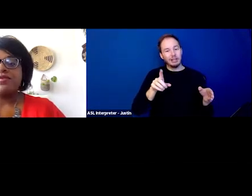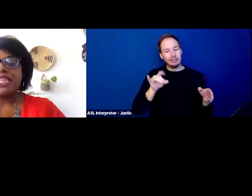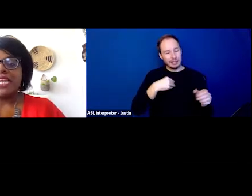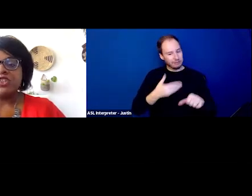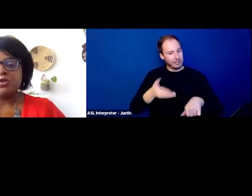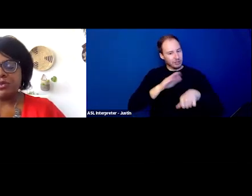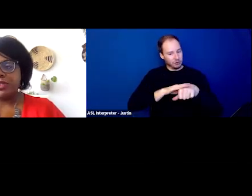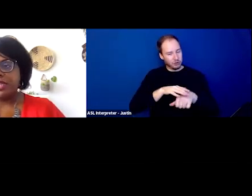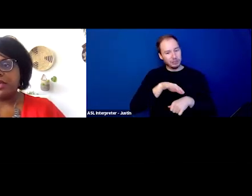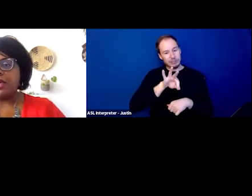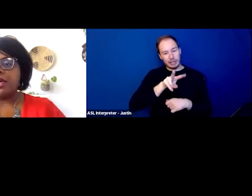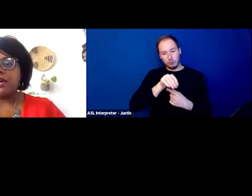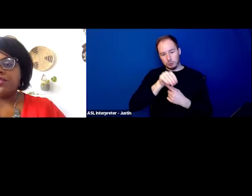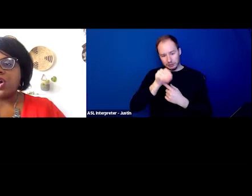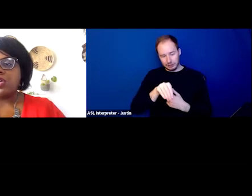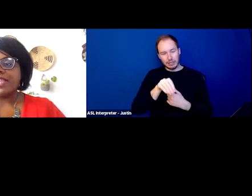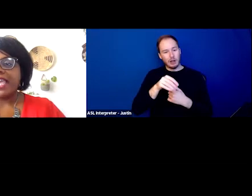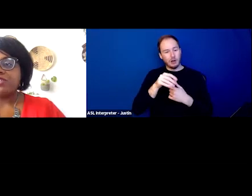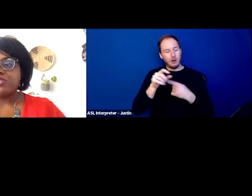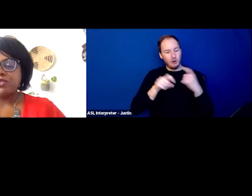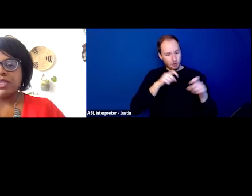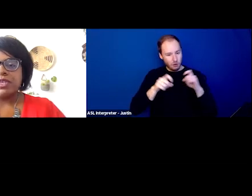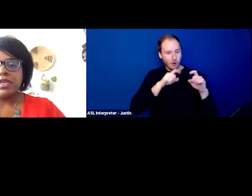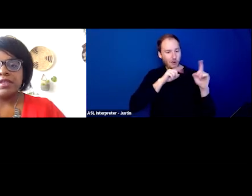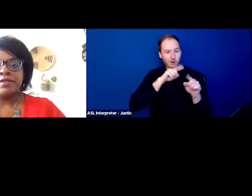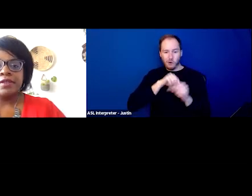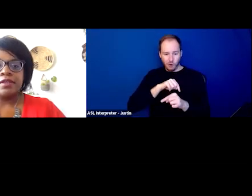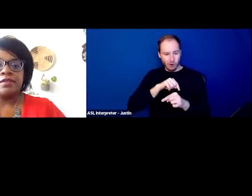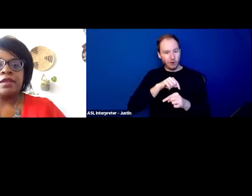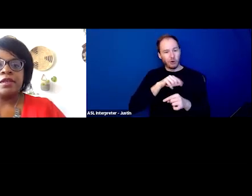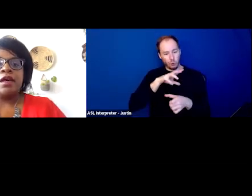of 92% of calls answered in state.